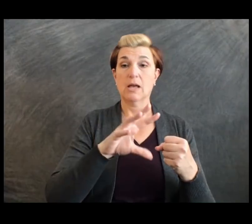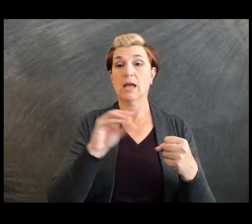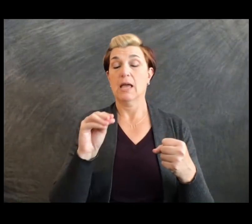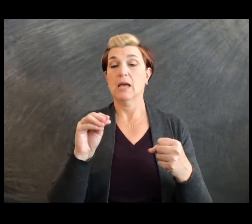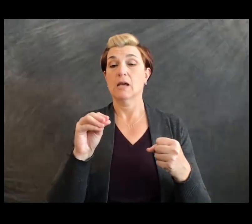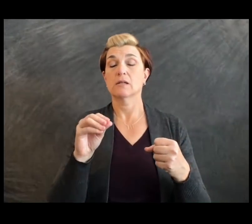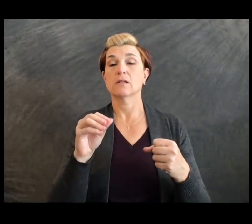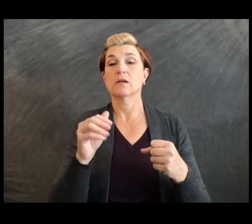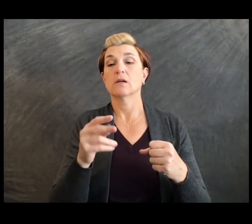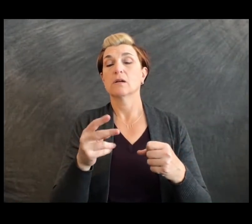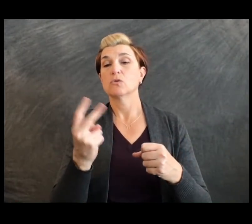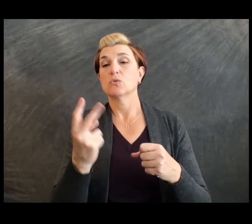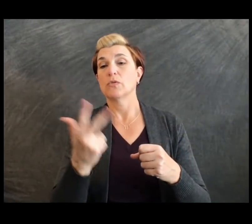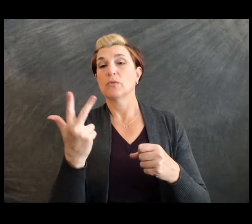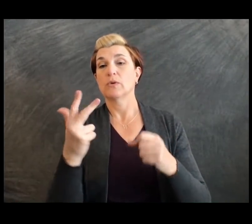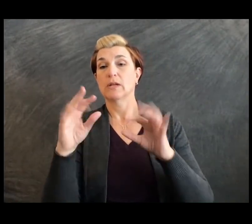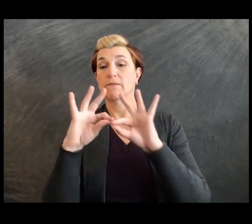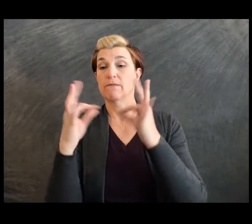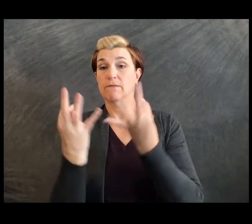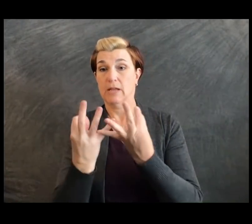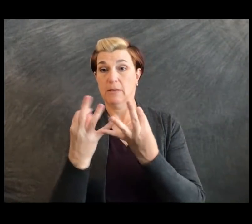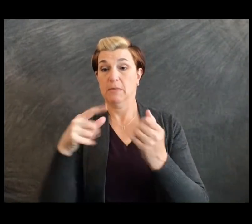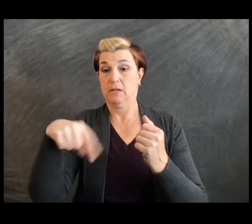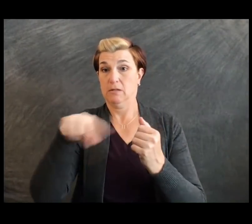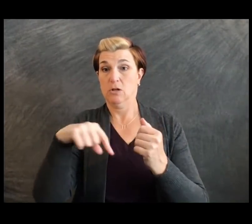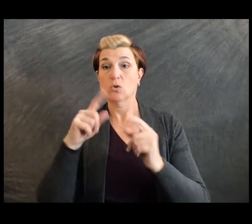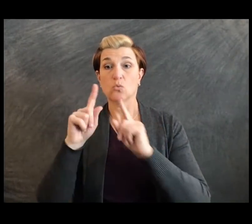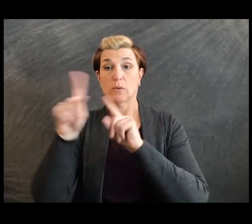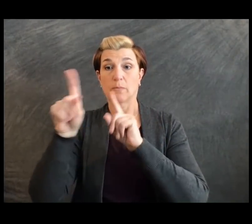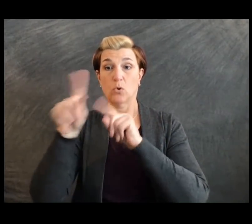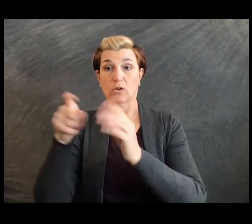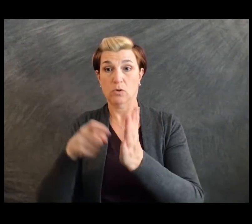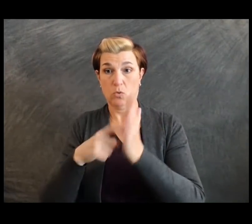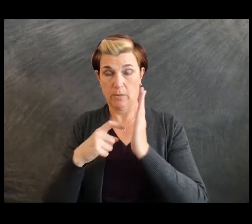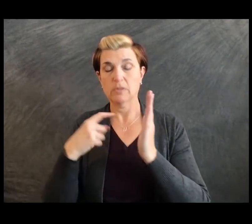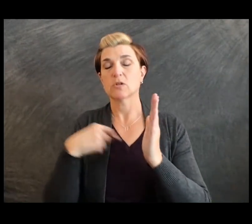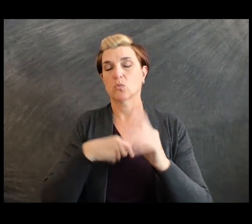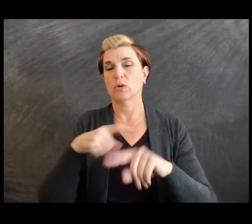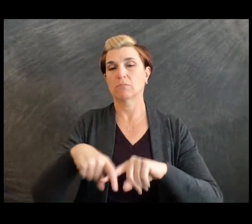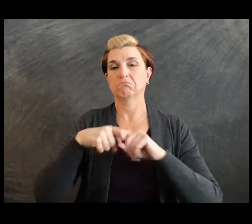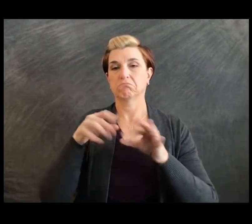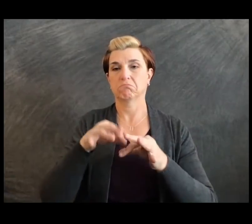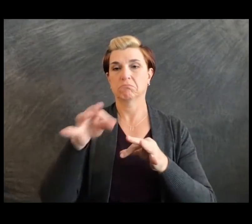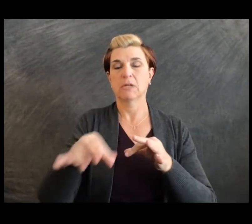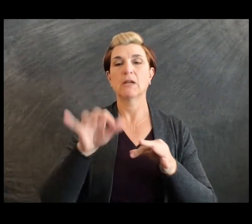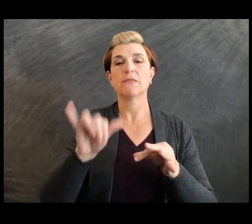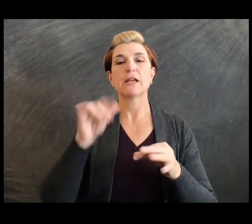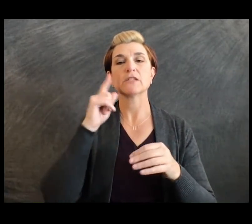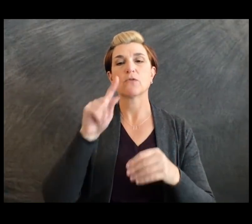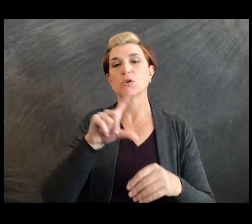requirements and that's for over 20,000 multifamily and health care borrowers